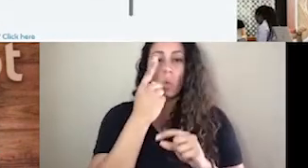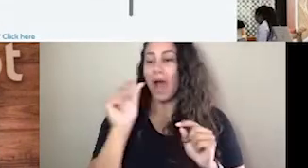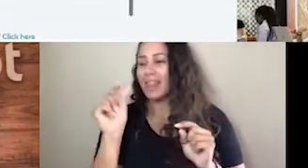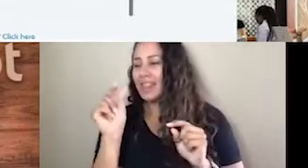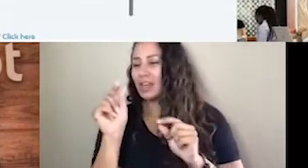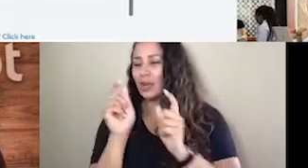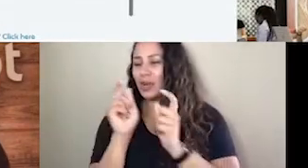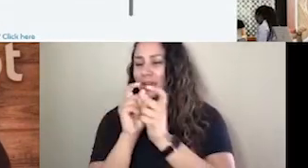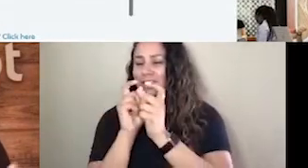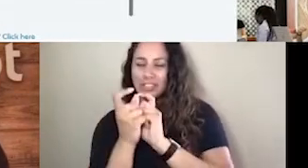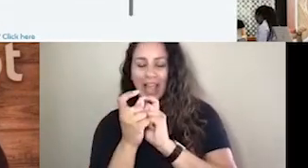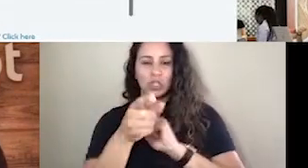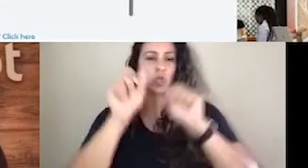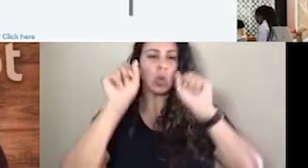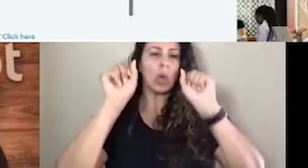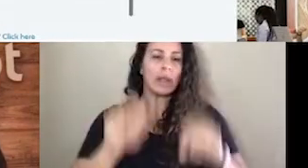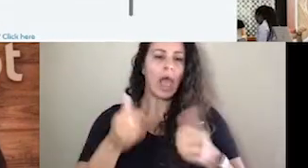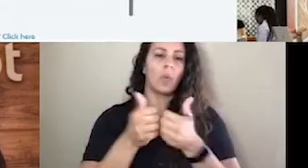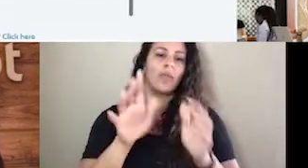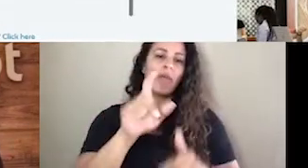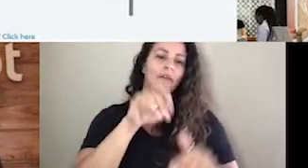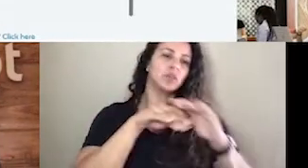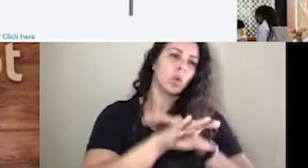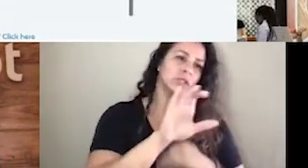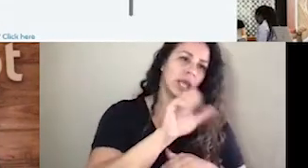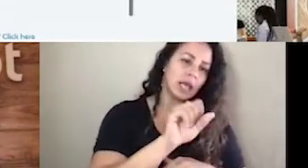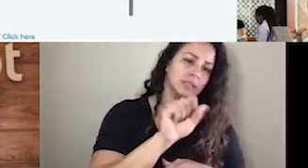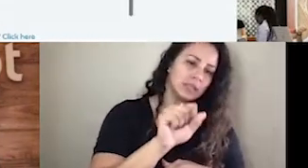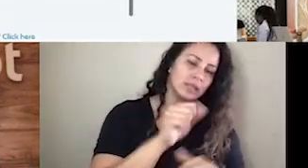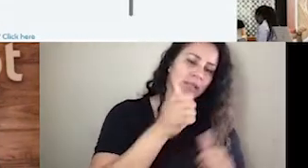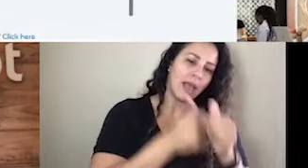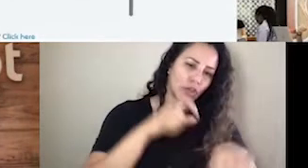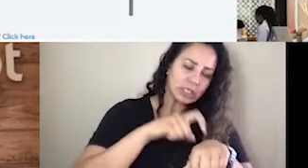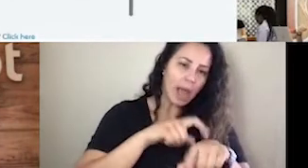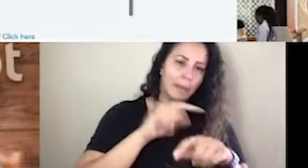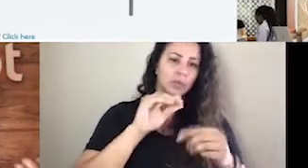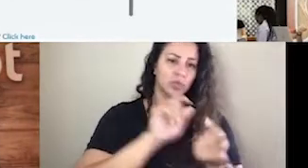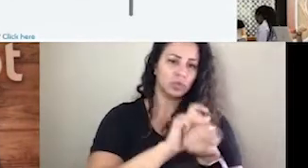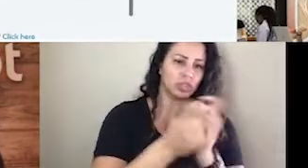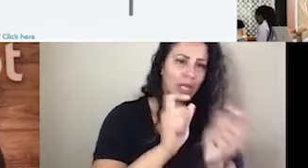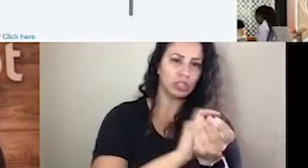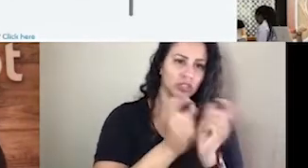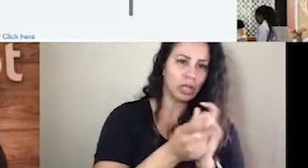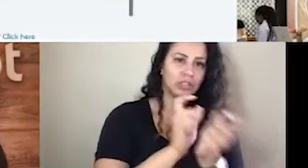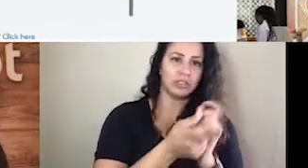ONE-OFF DESIGN CHANGES WITHOUT GOING IN THE CMS TO MAKE THAT CHANGE.